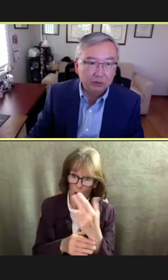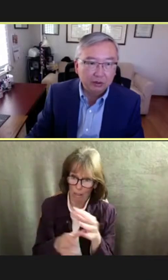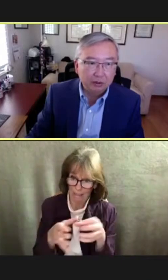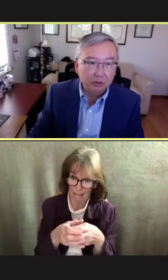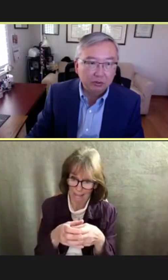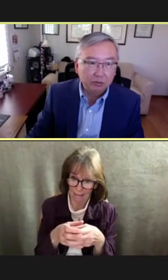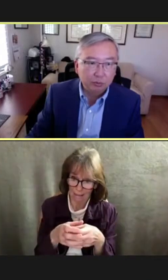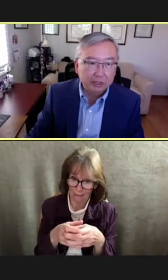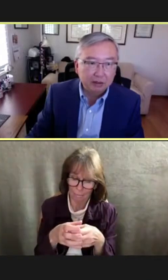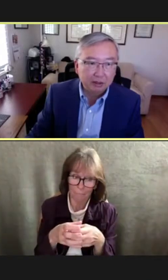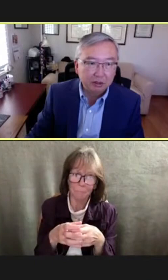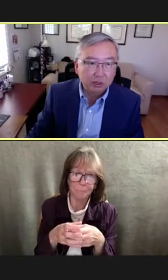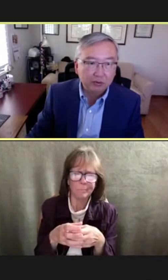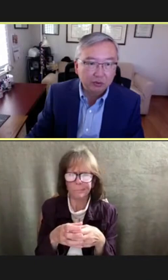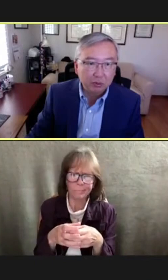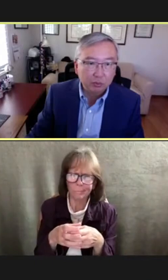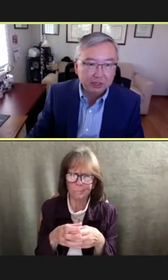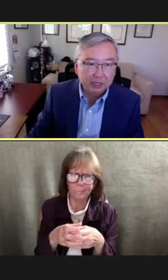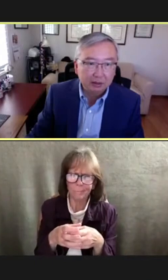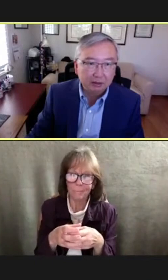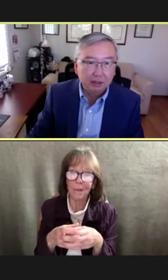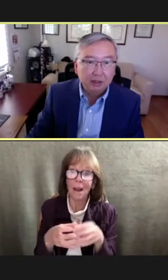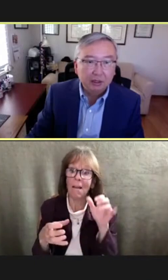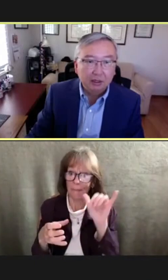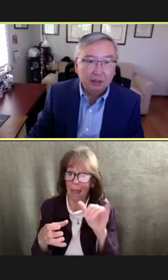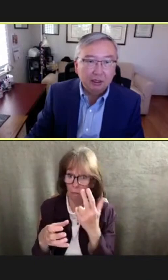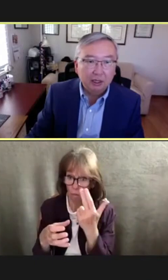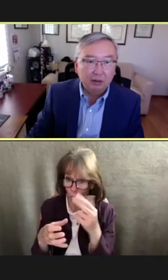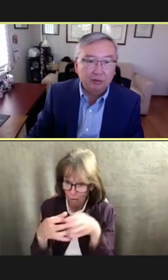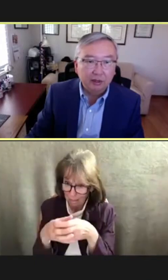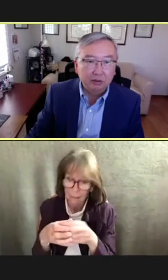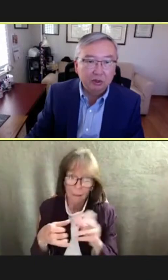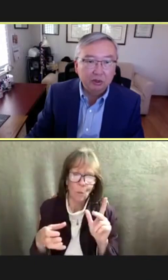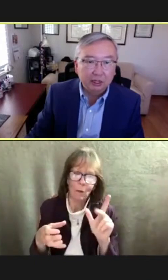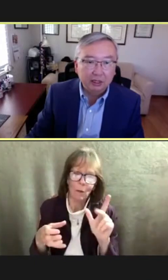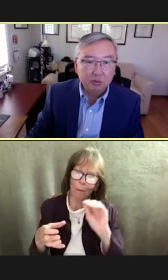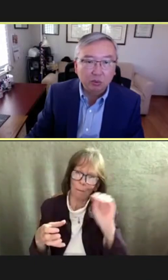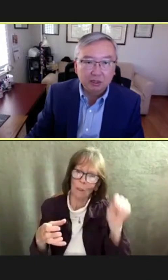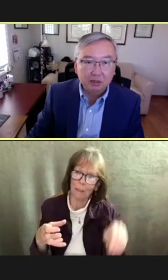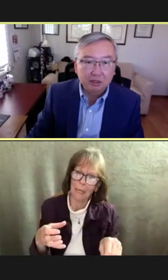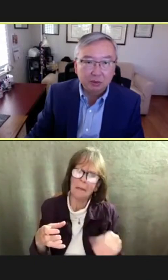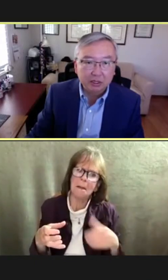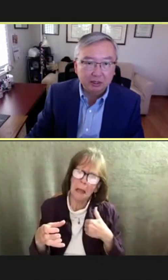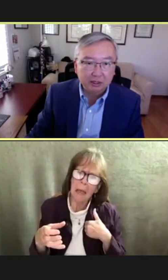have included at least one specialist physician,